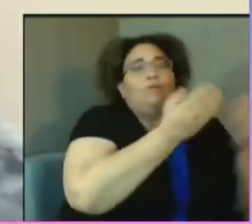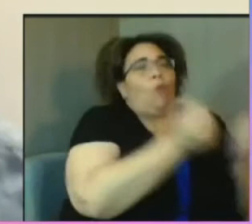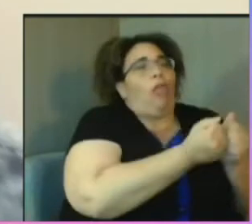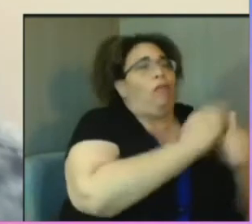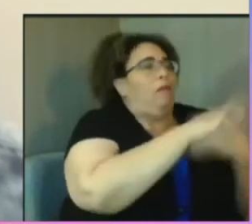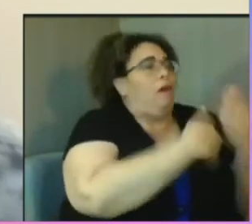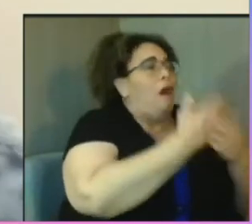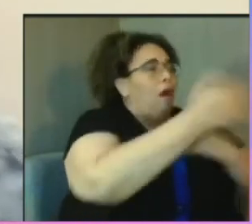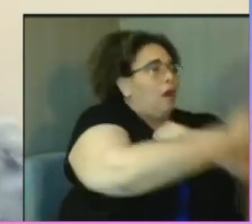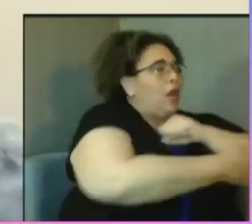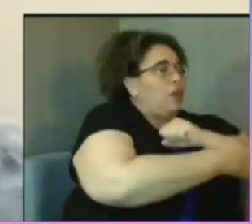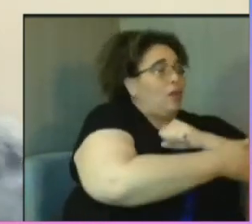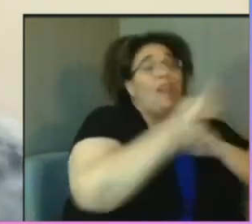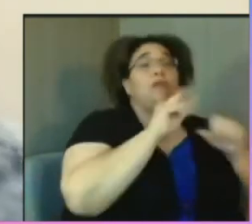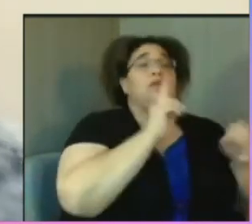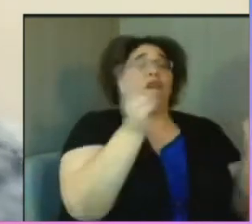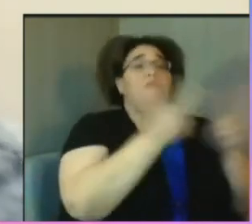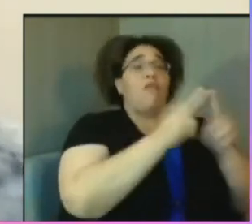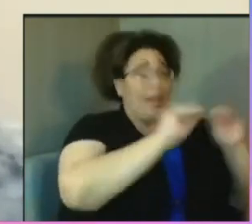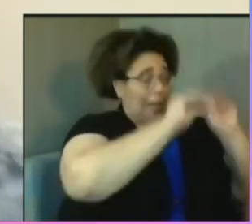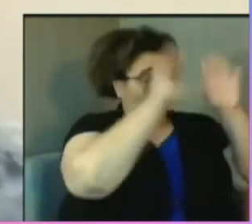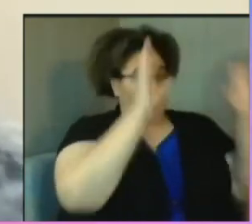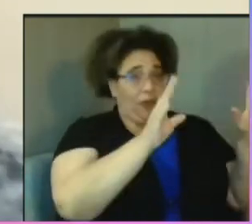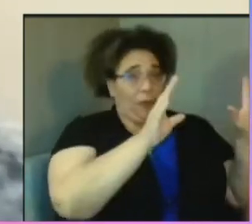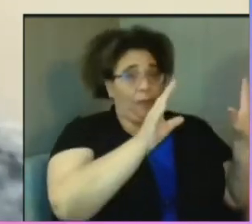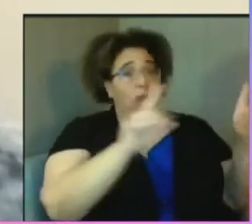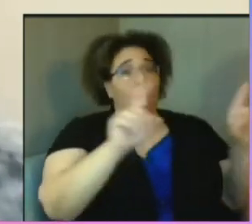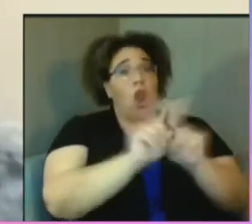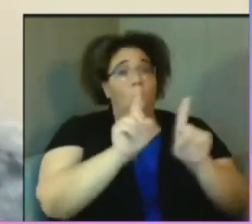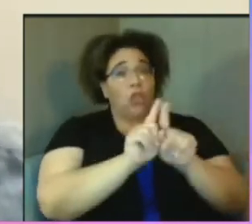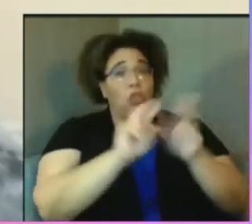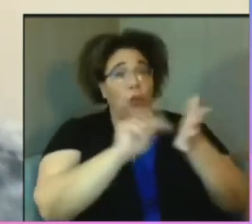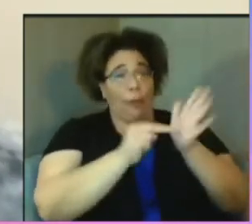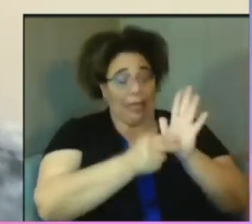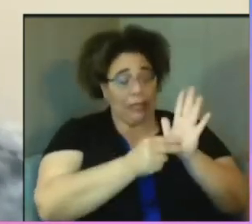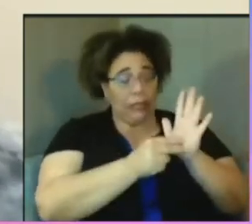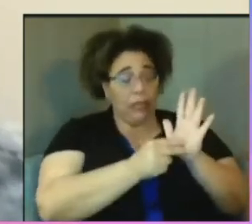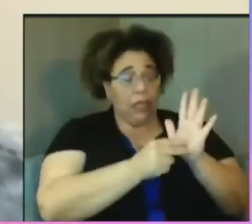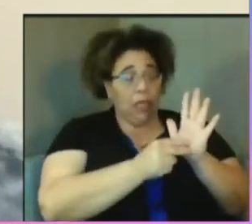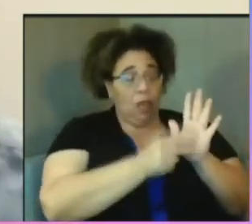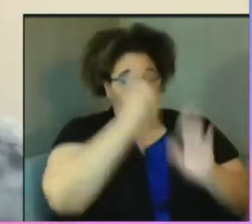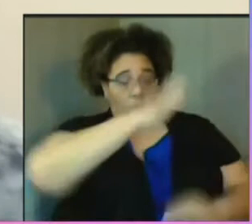I also think it unequivocally means, at least from my perspective, and I think most courts would agree